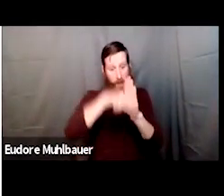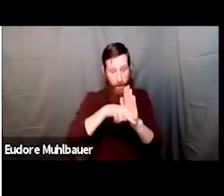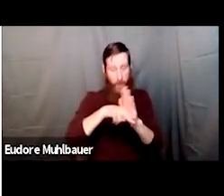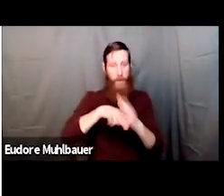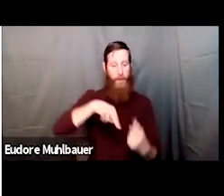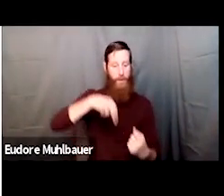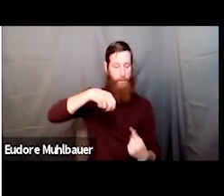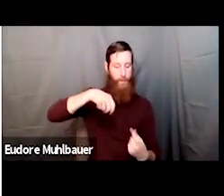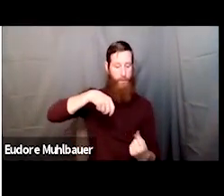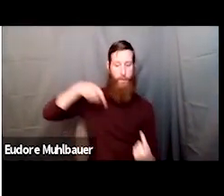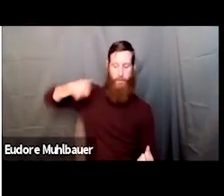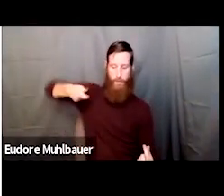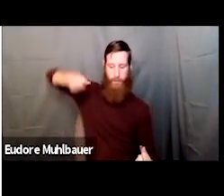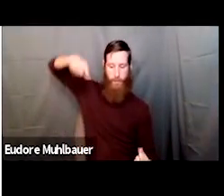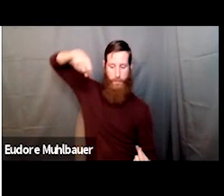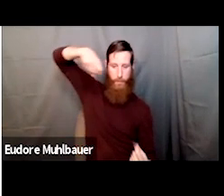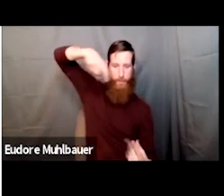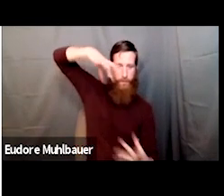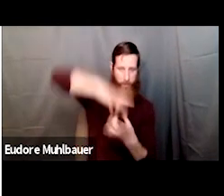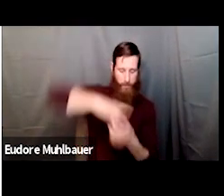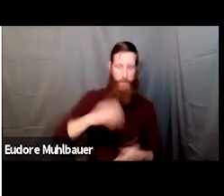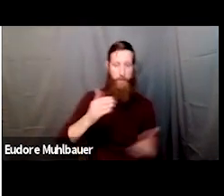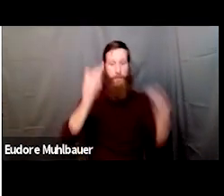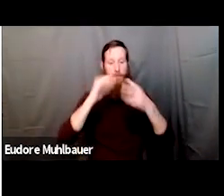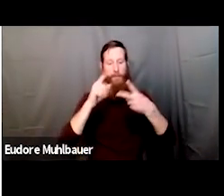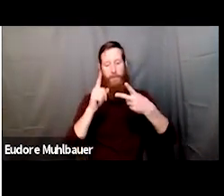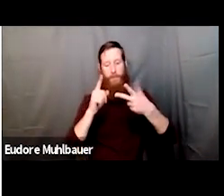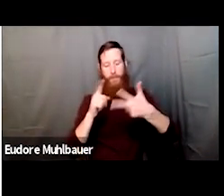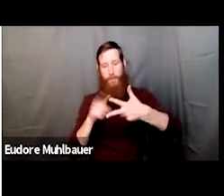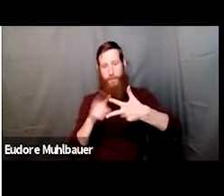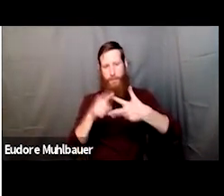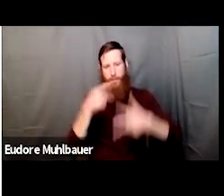I bring with me an avalanche probe, that is this tent pole looking device.